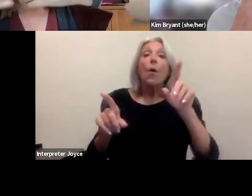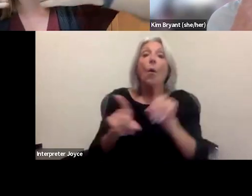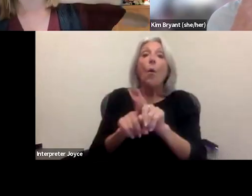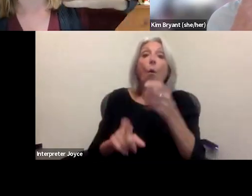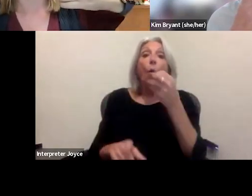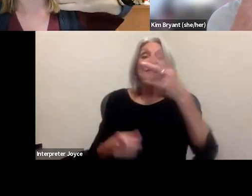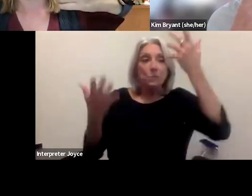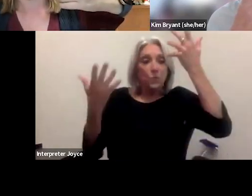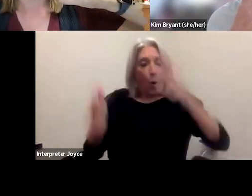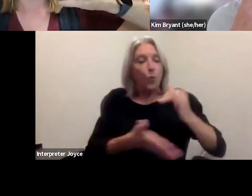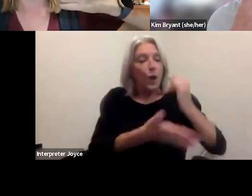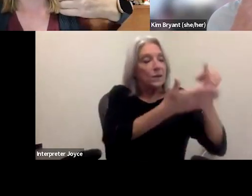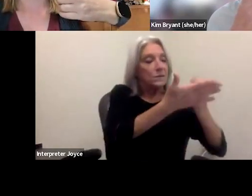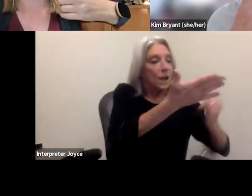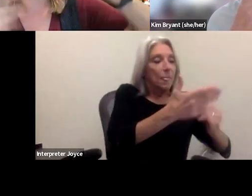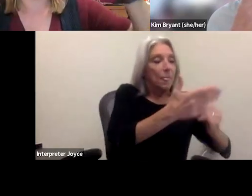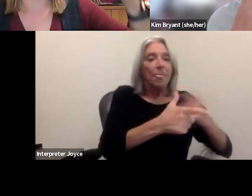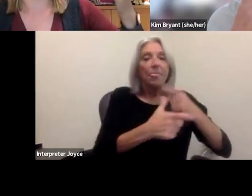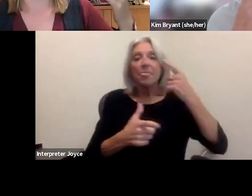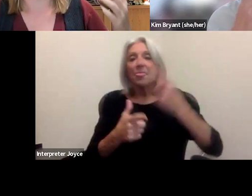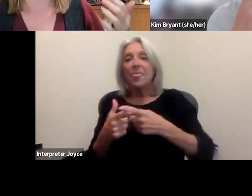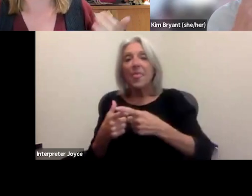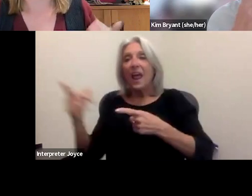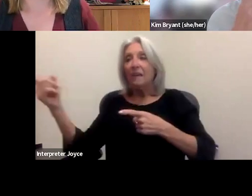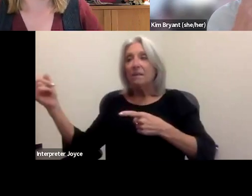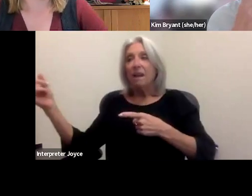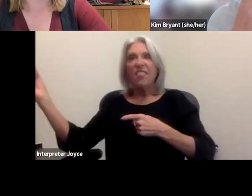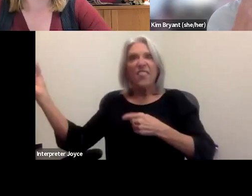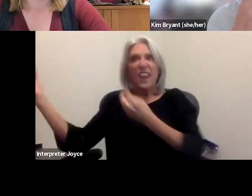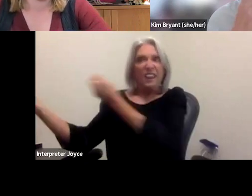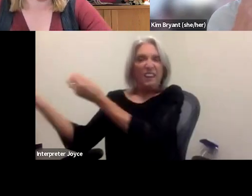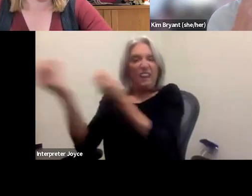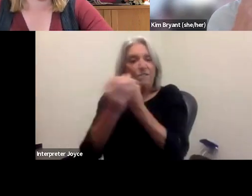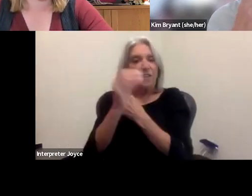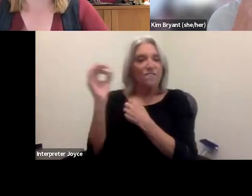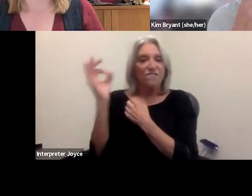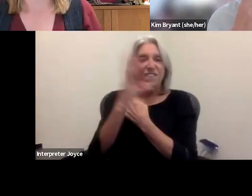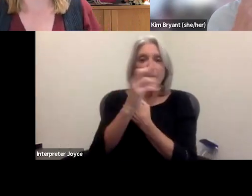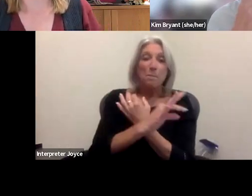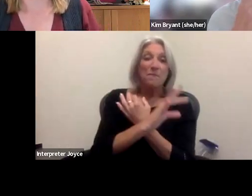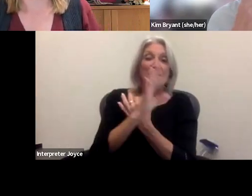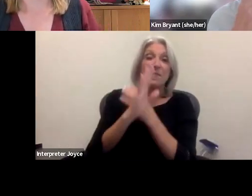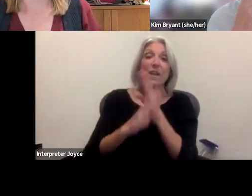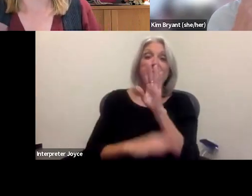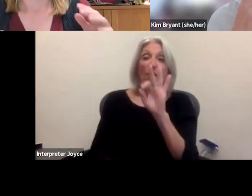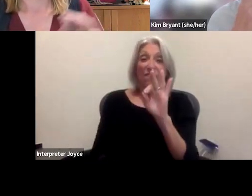without disabled feedback that is now being created in the mix.